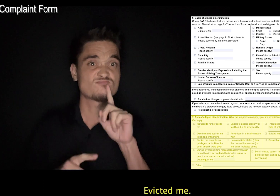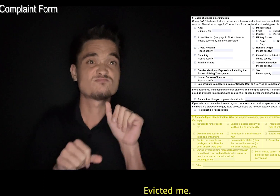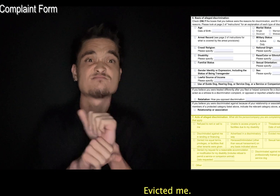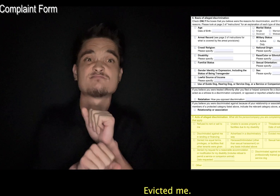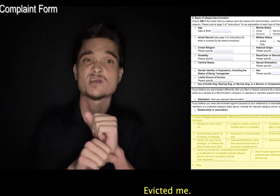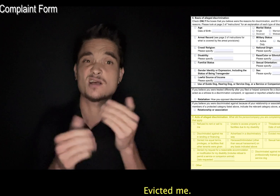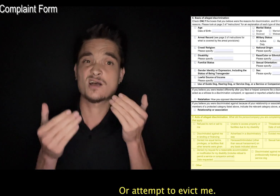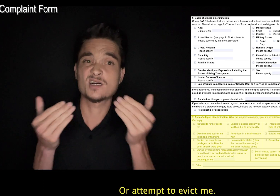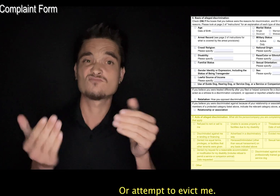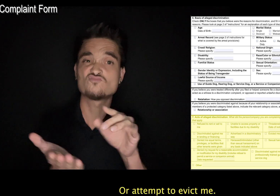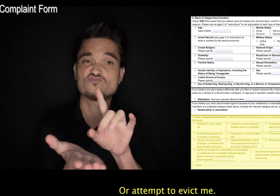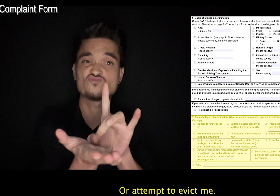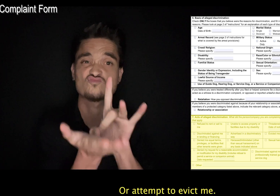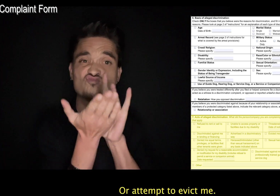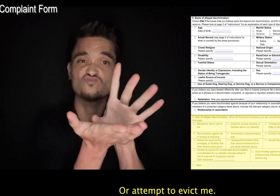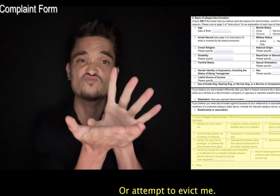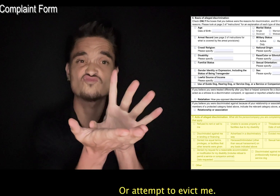Evicted me. Or attempt to evict me.